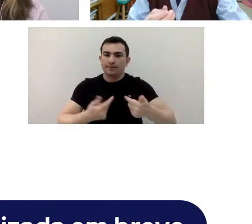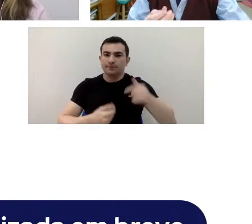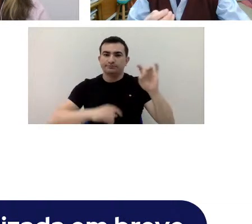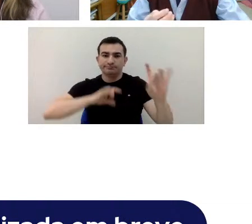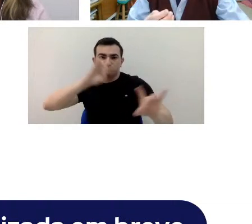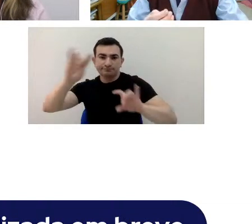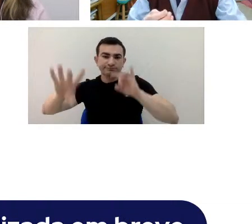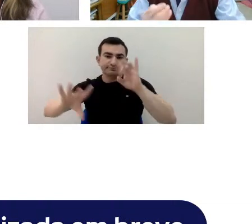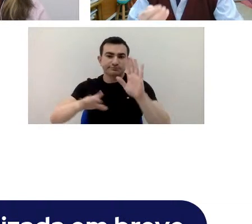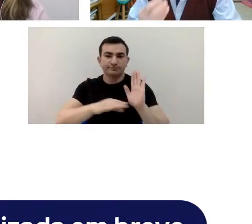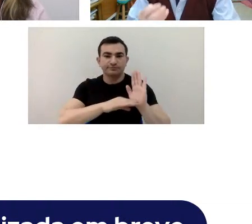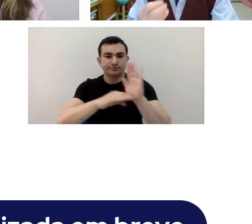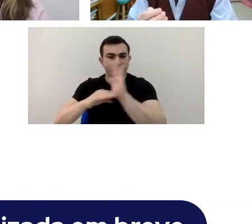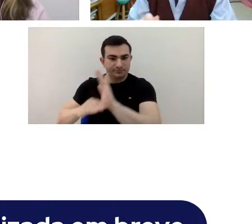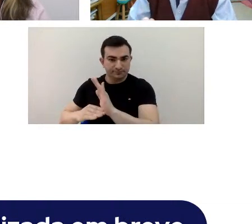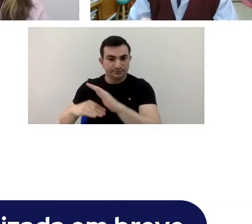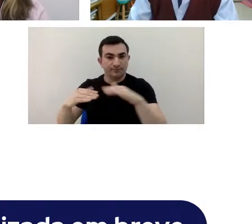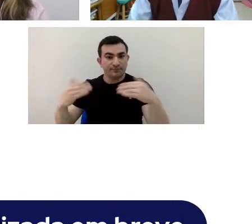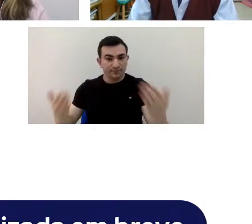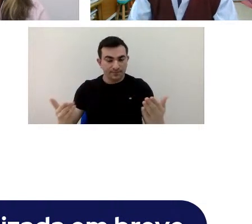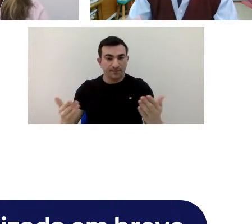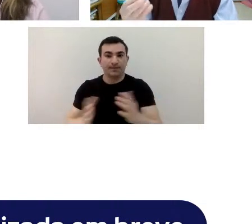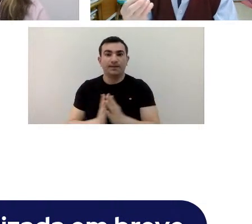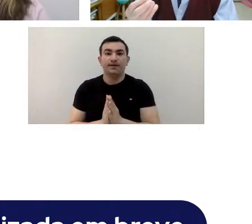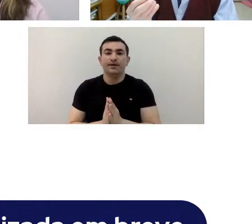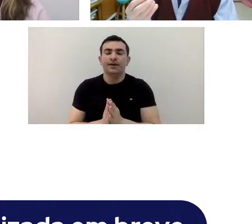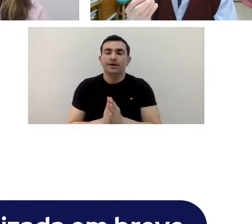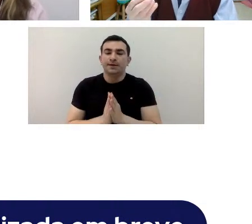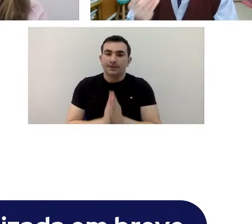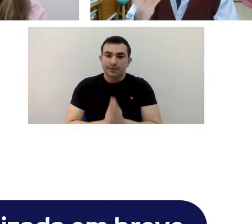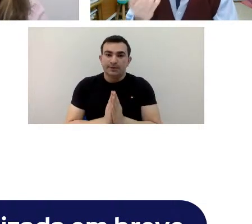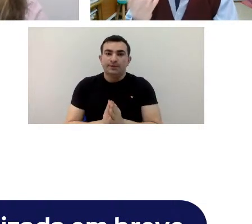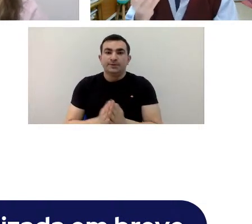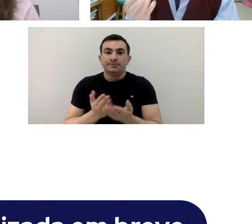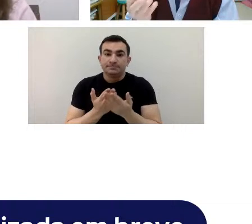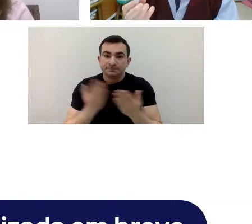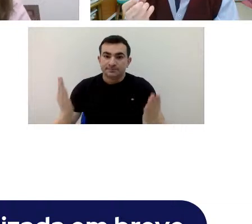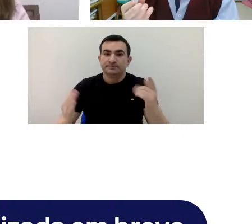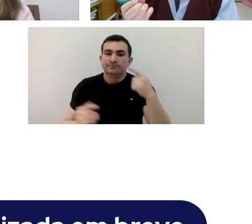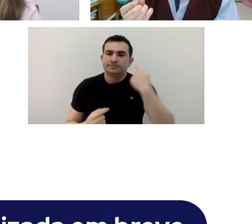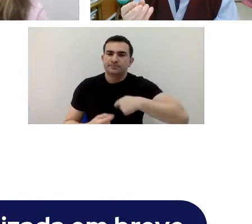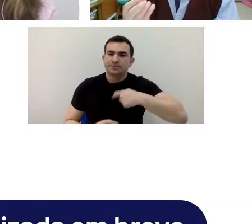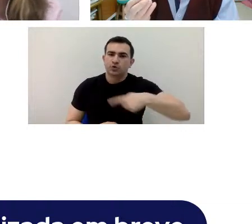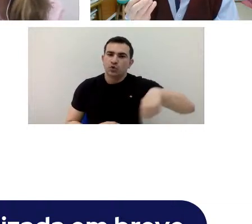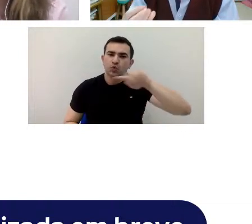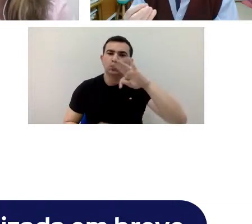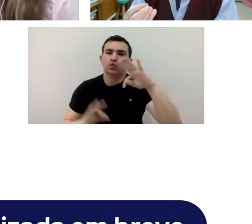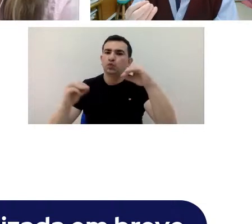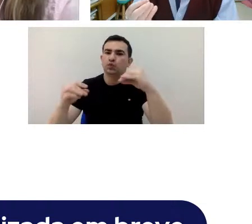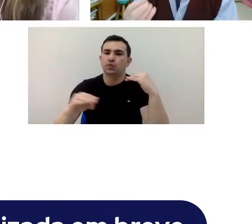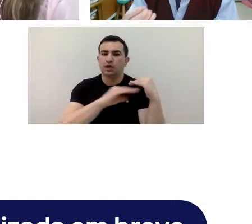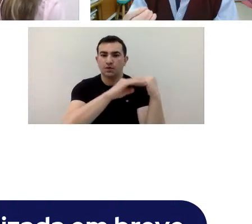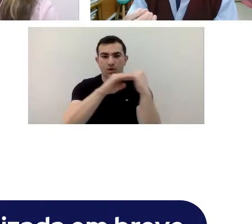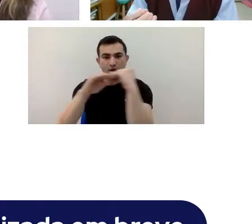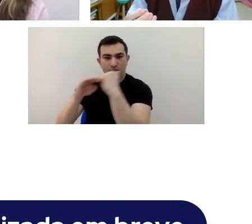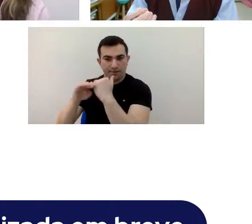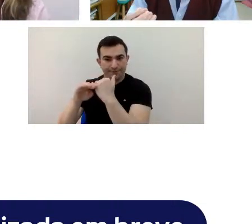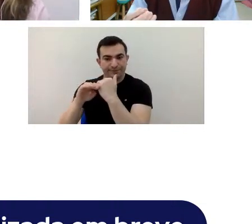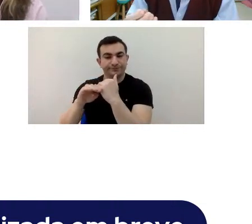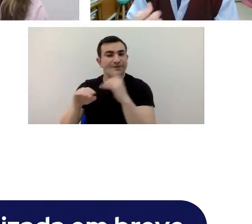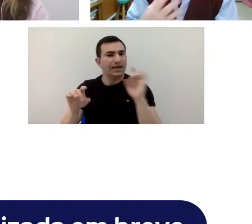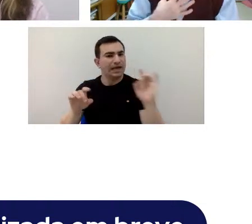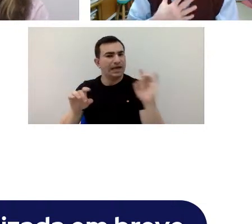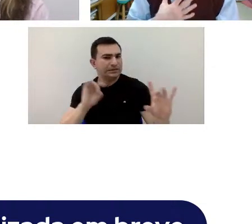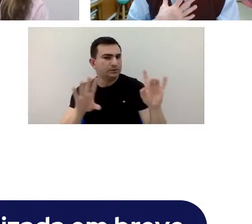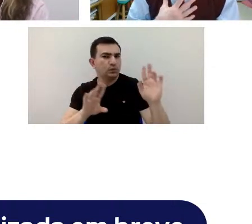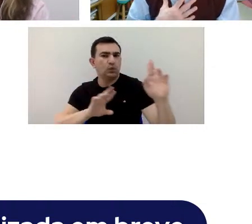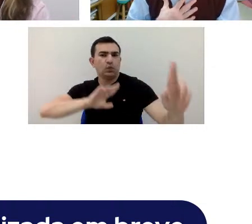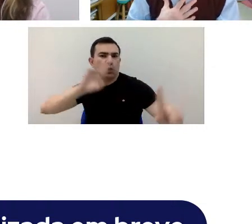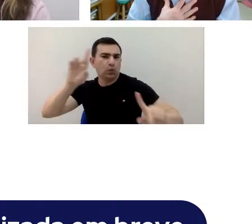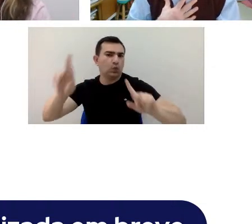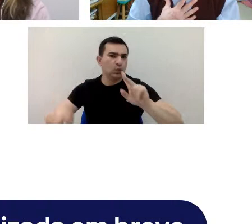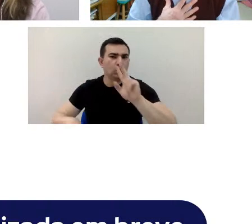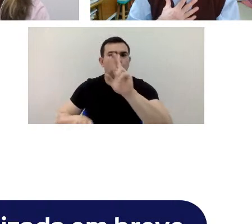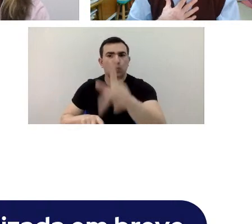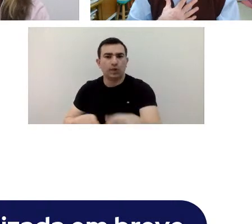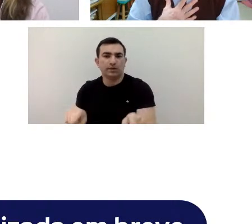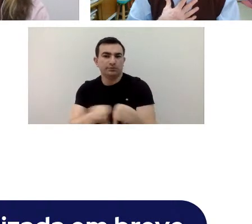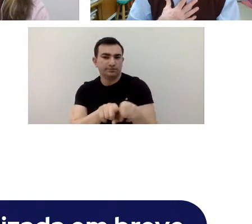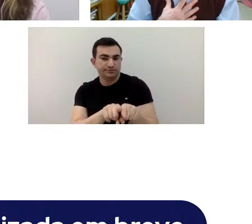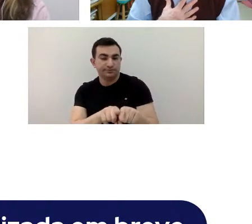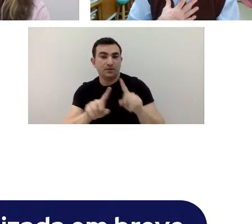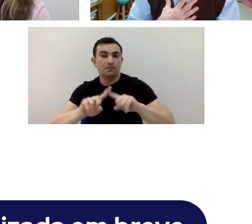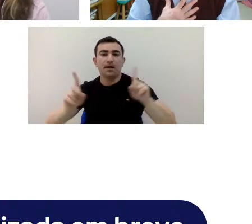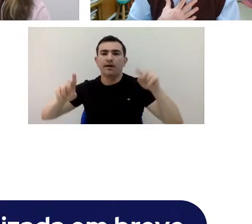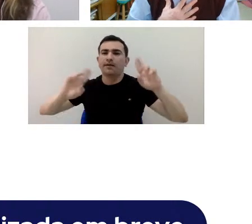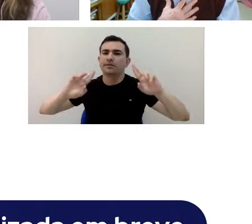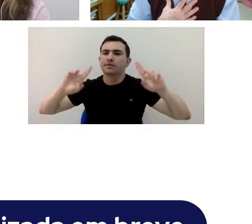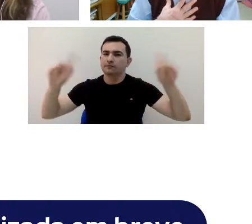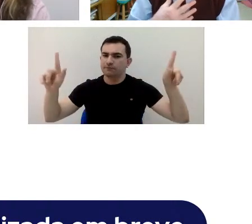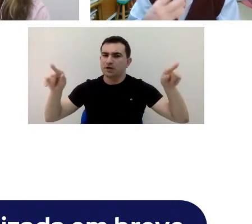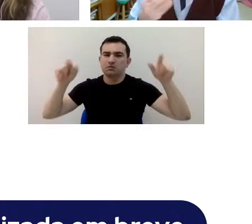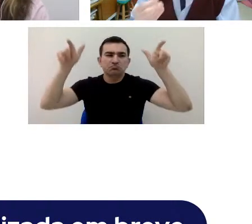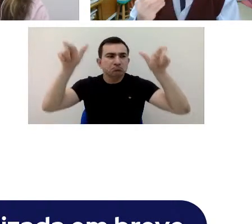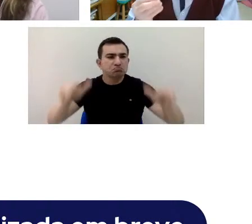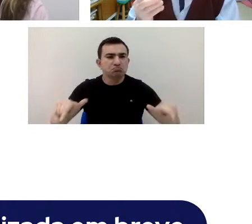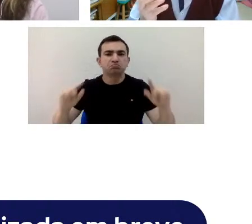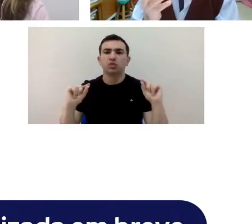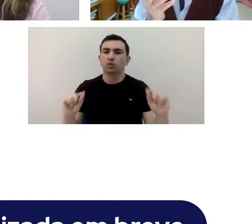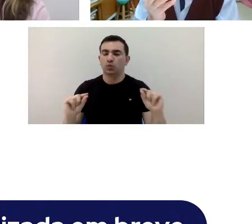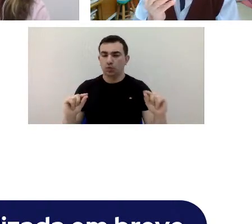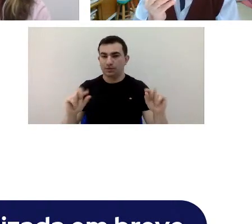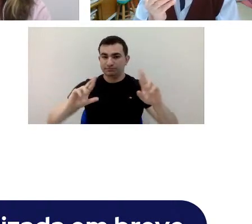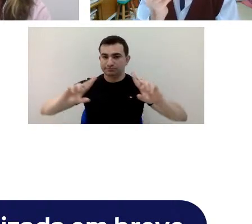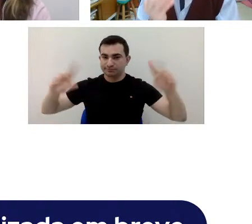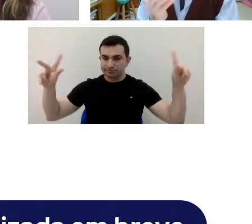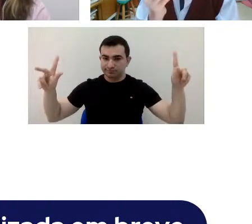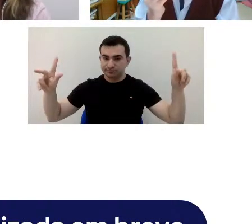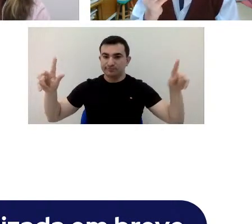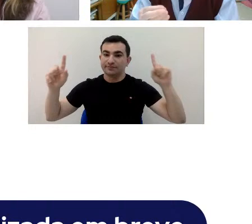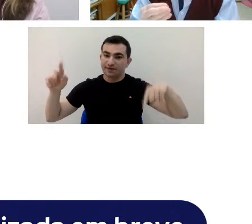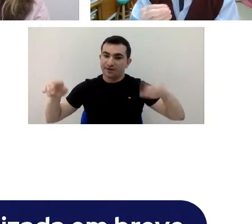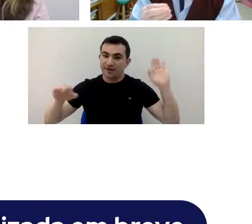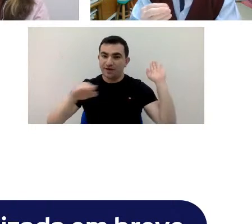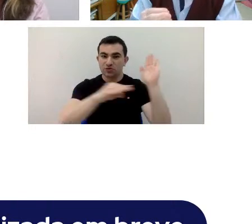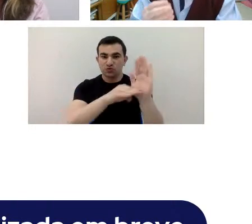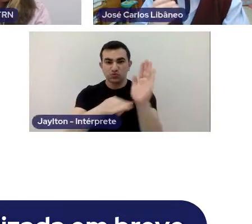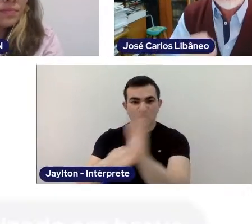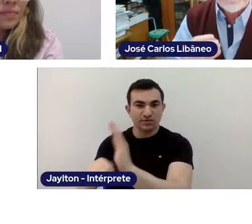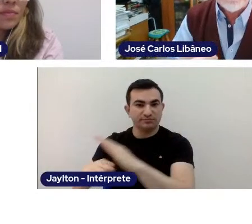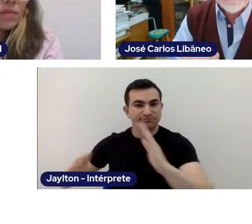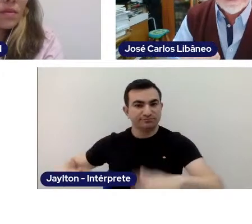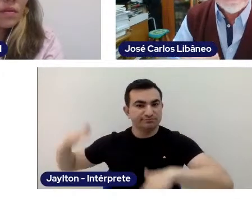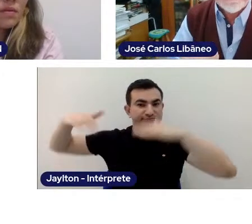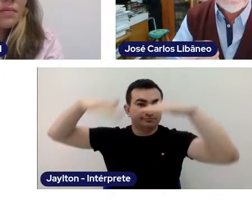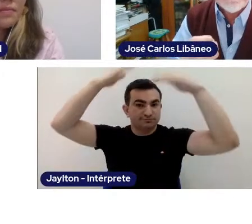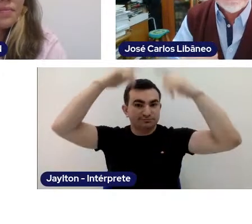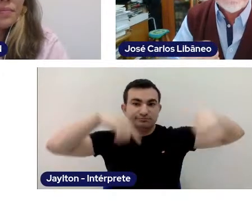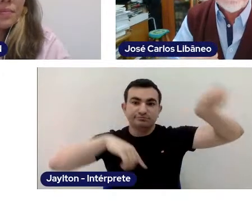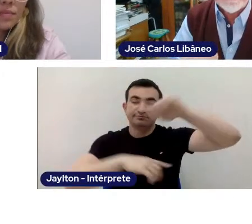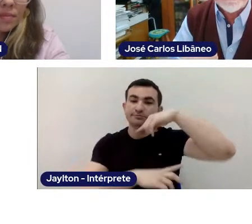So, observe: we are all equal, we are all different. But difference is a constitutive part of the human being. I want to say that universality and equality amongst human beings